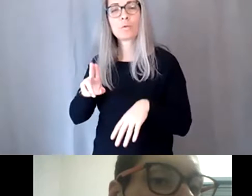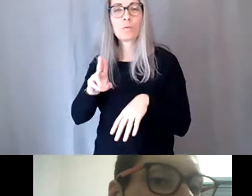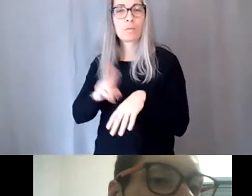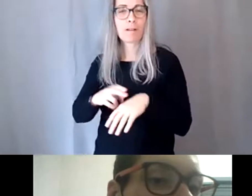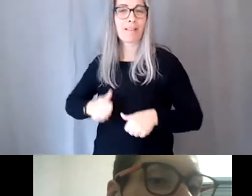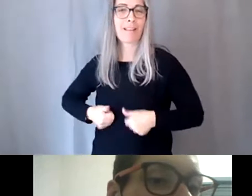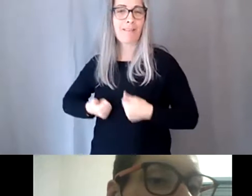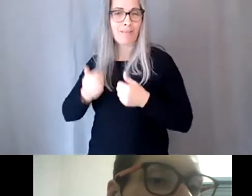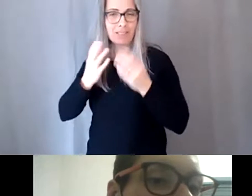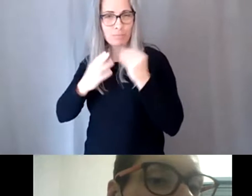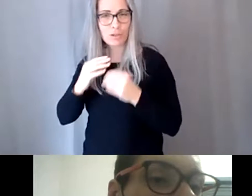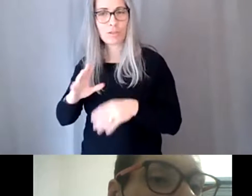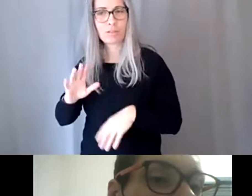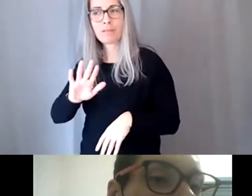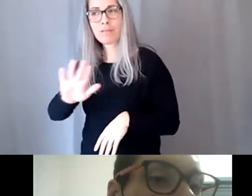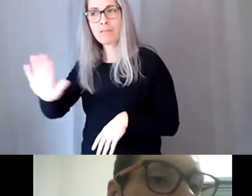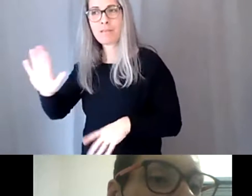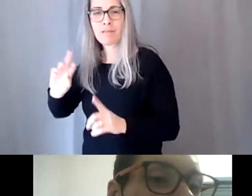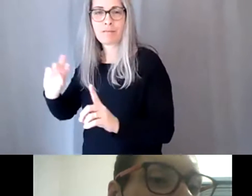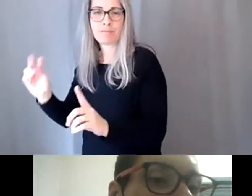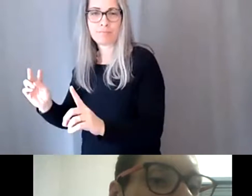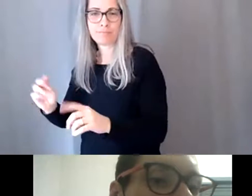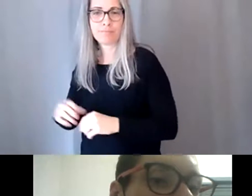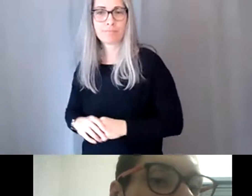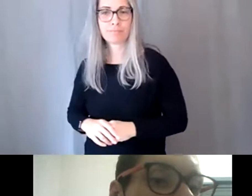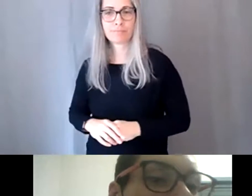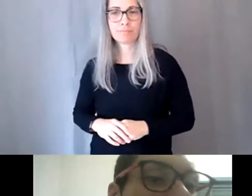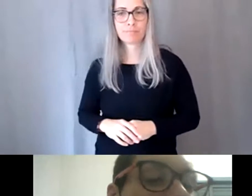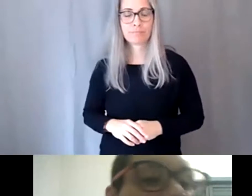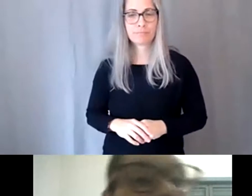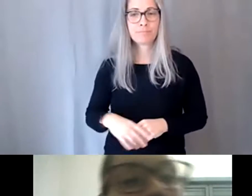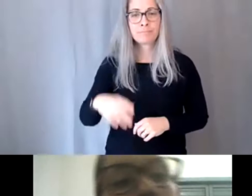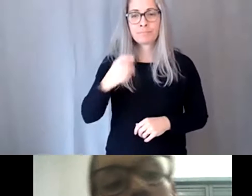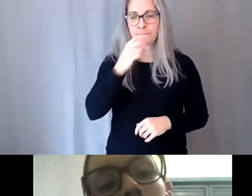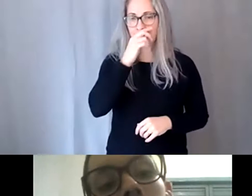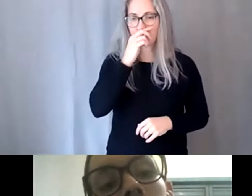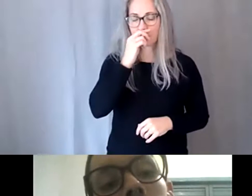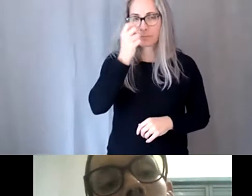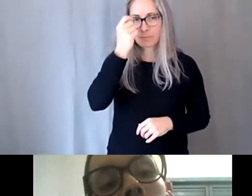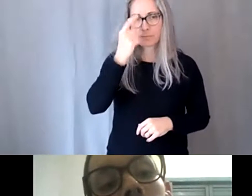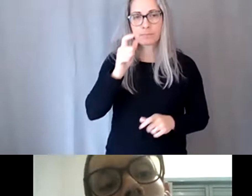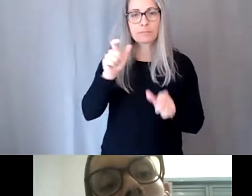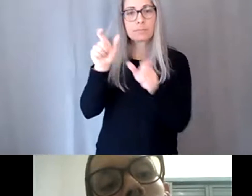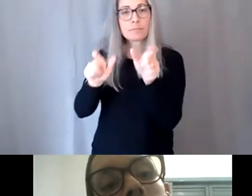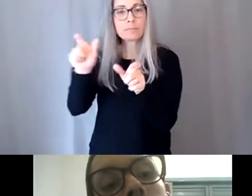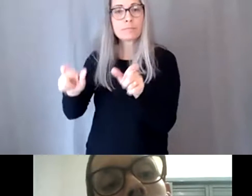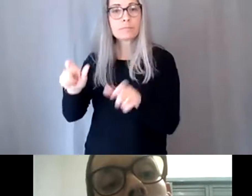of I mean from where we are positioned we might imagine that people who are disabled who might have compromised